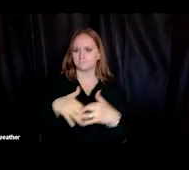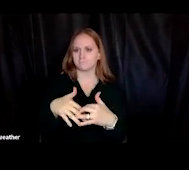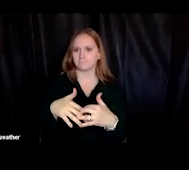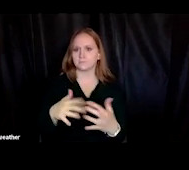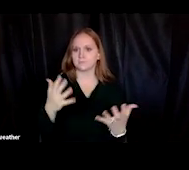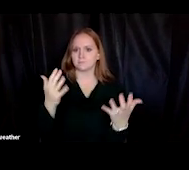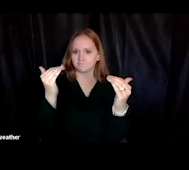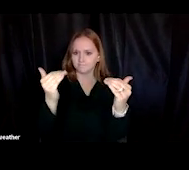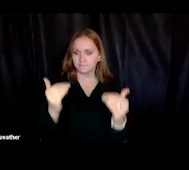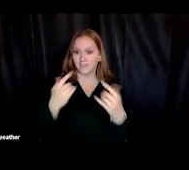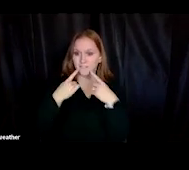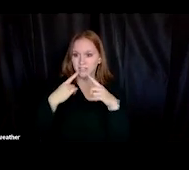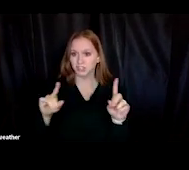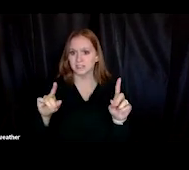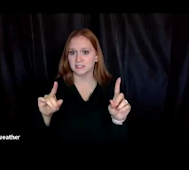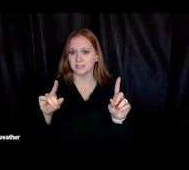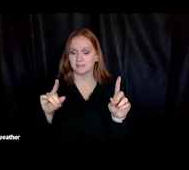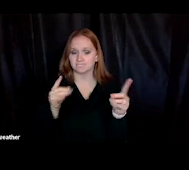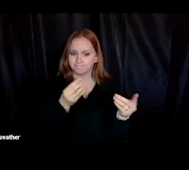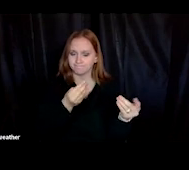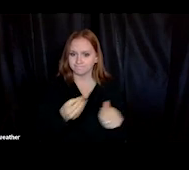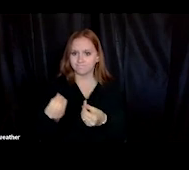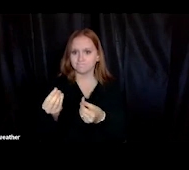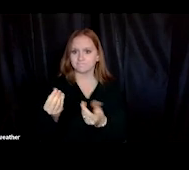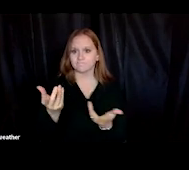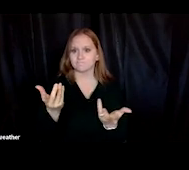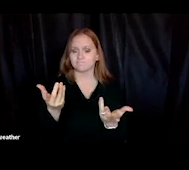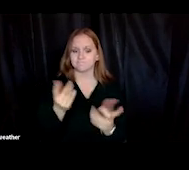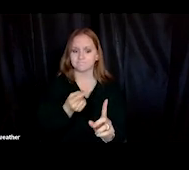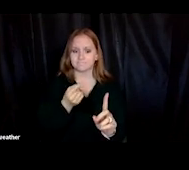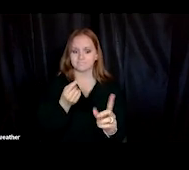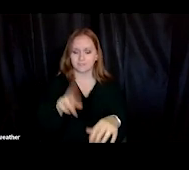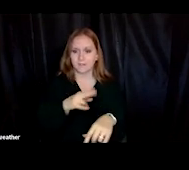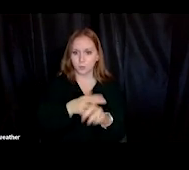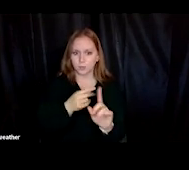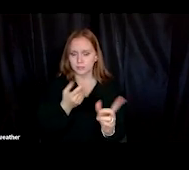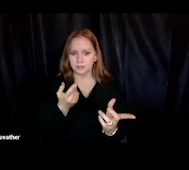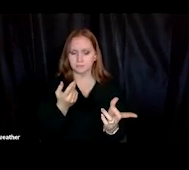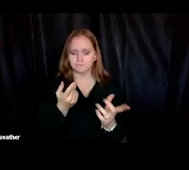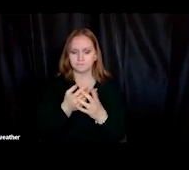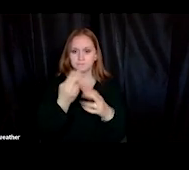The goal is to help improve the health and quality of life of people experiencing chronic homelessness. And utilizing a model such as SOAR, right?